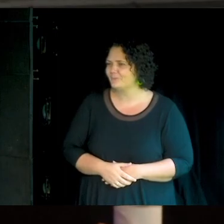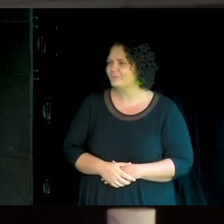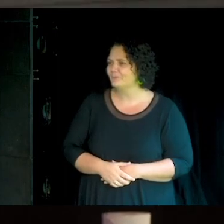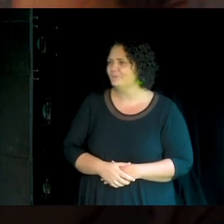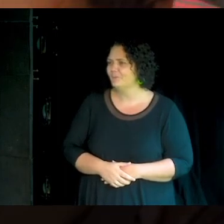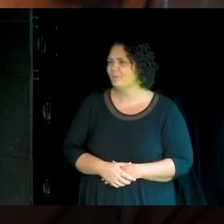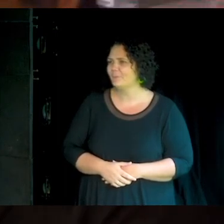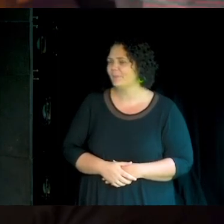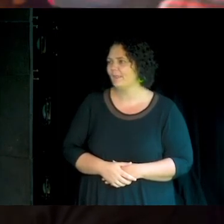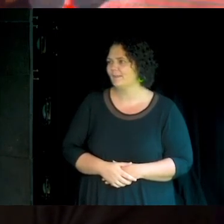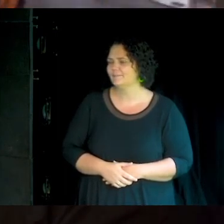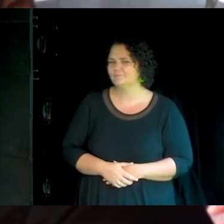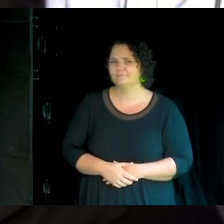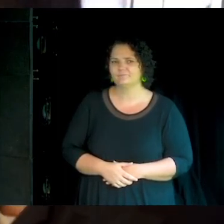put that and the shell a little bit of that